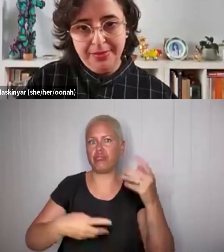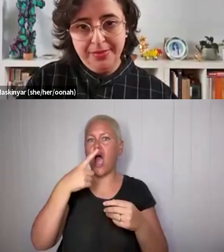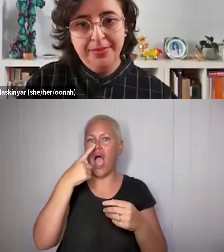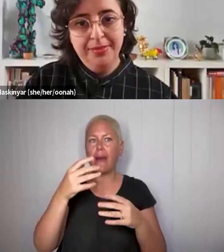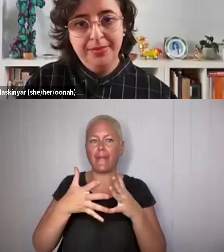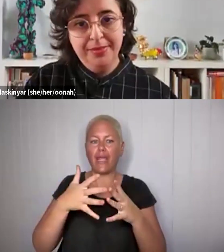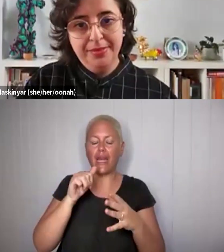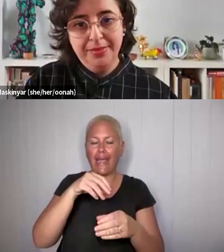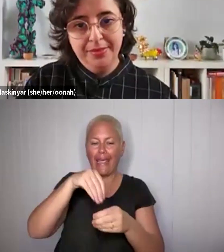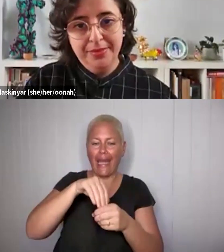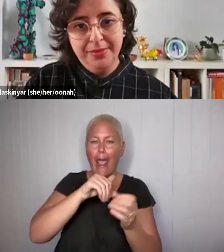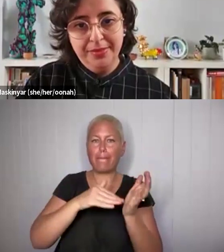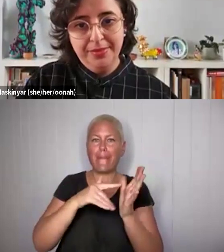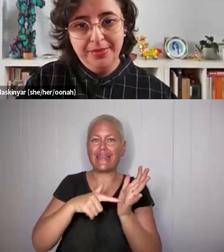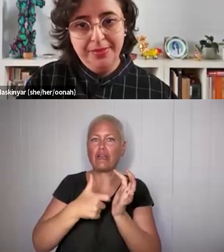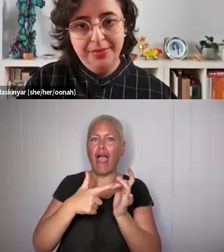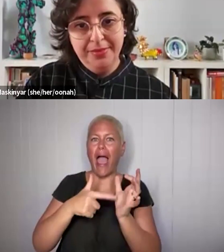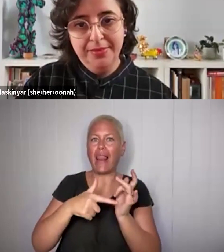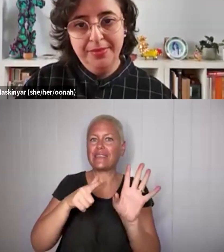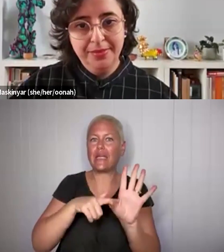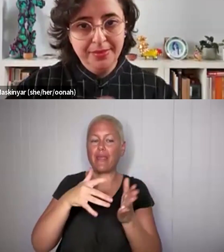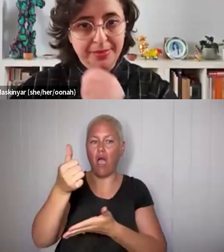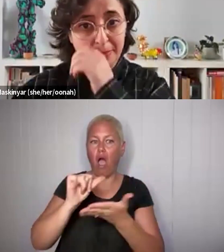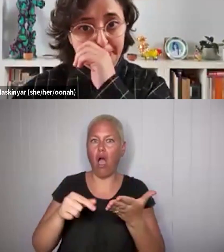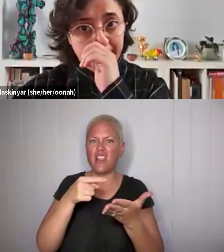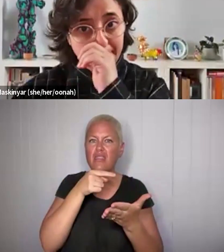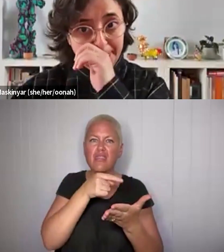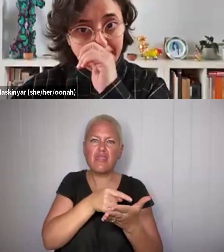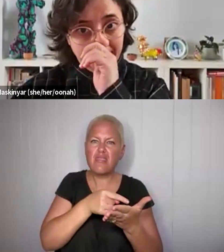of how the artist is pushing what they are looking at and how they are working,